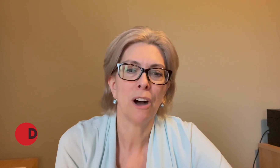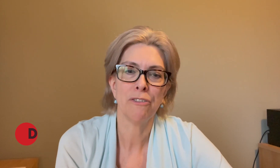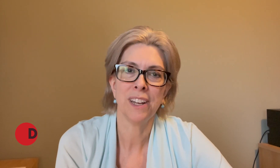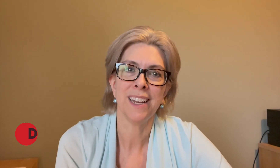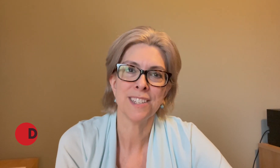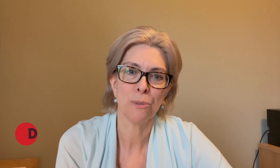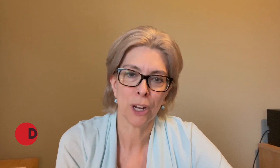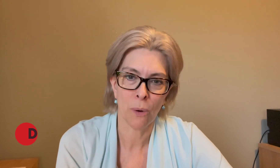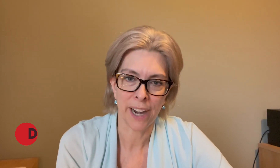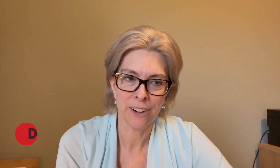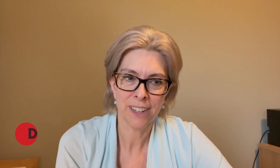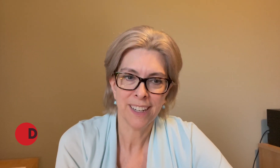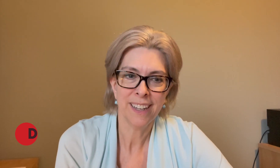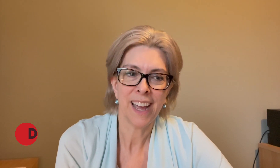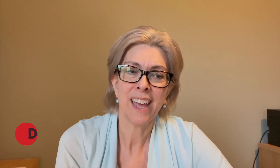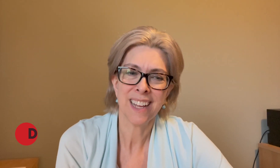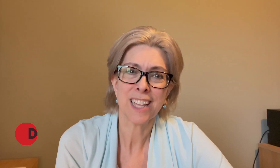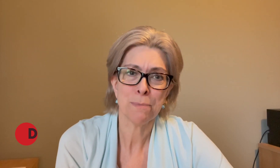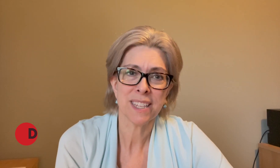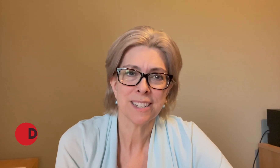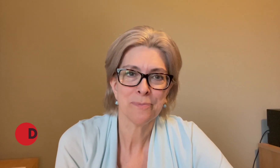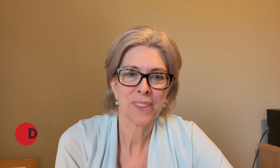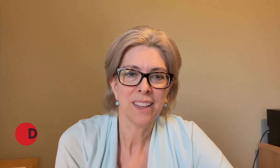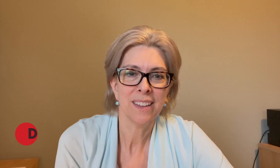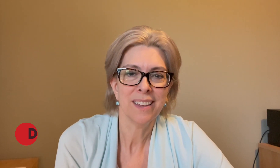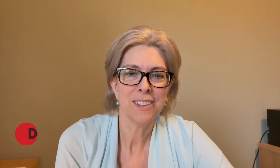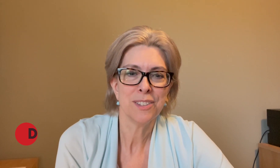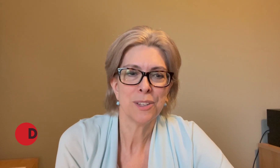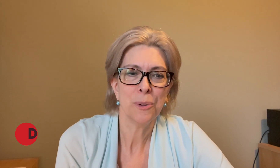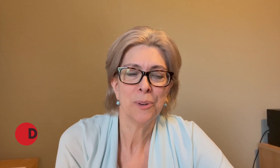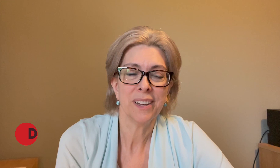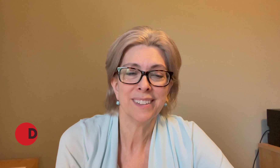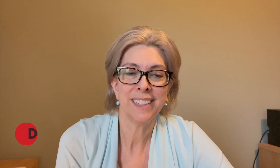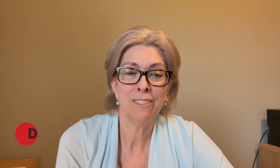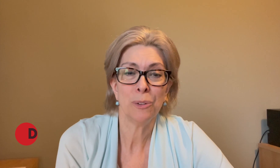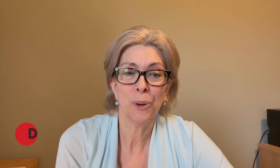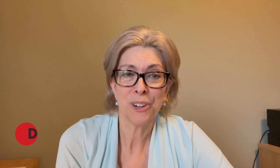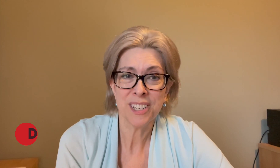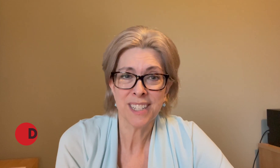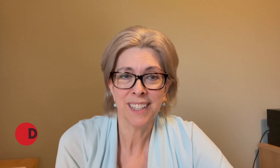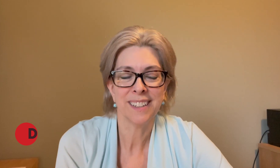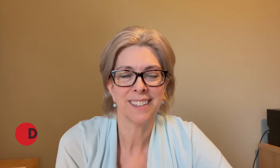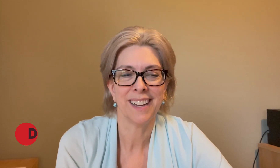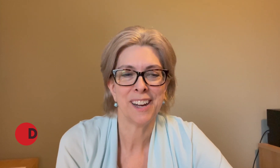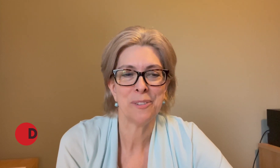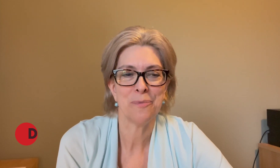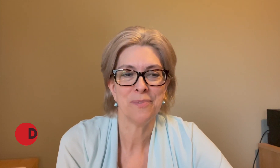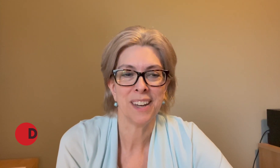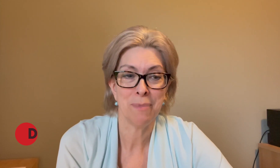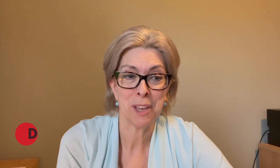but too often it isn't required and it gets missed so even worse than